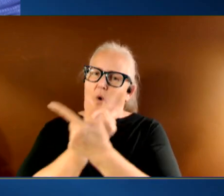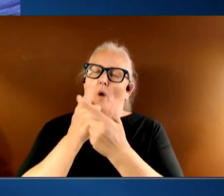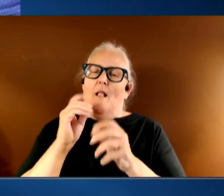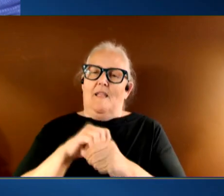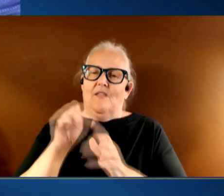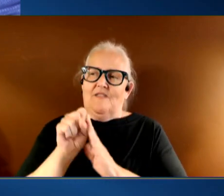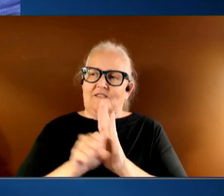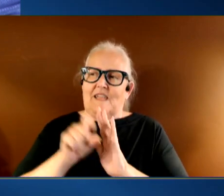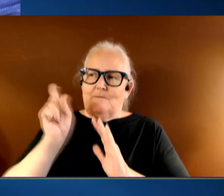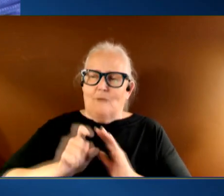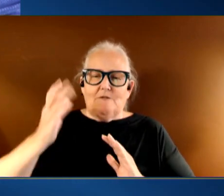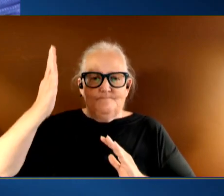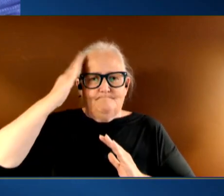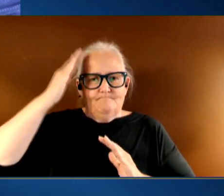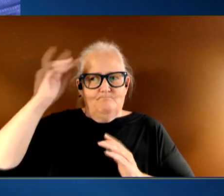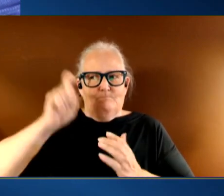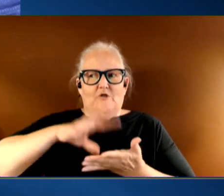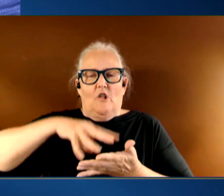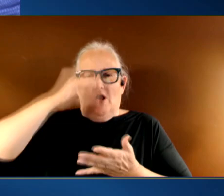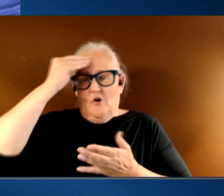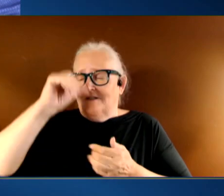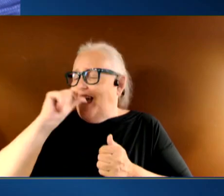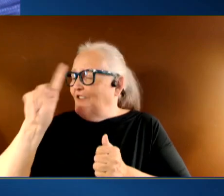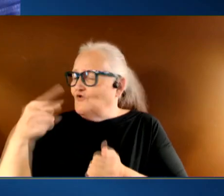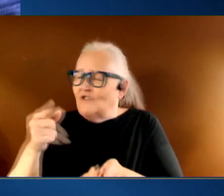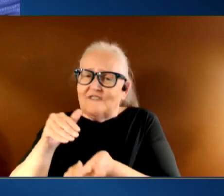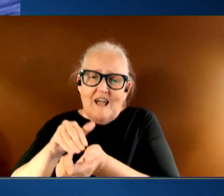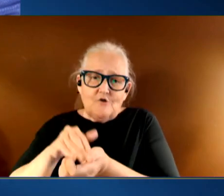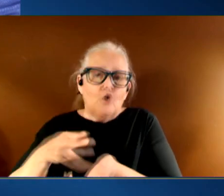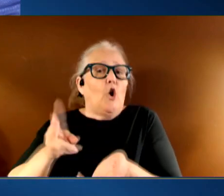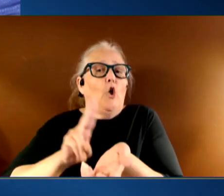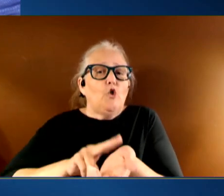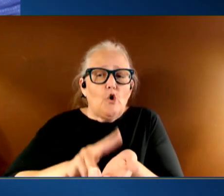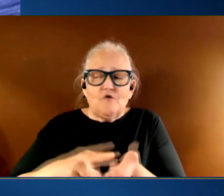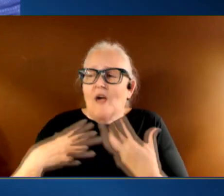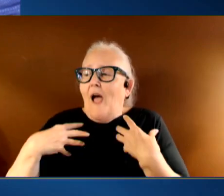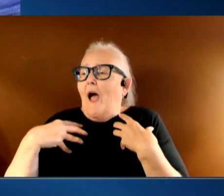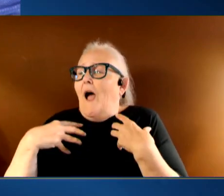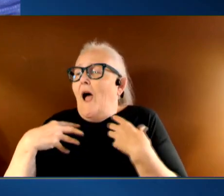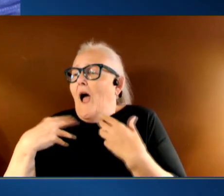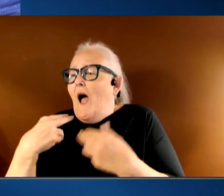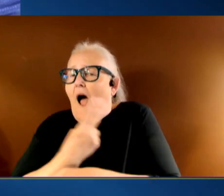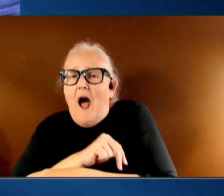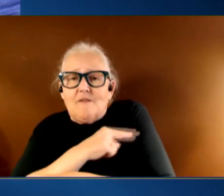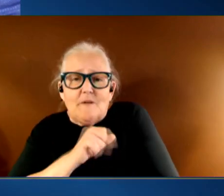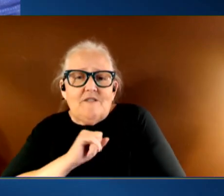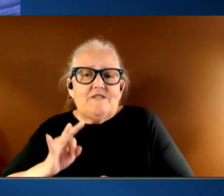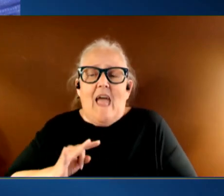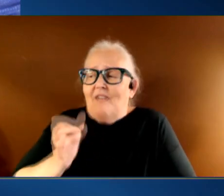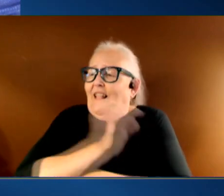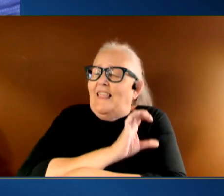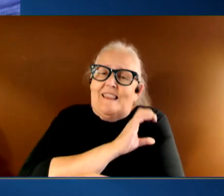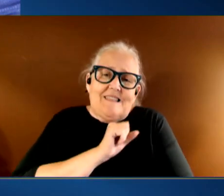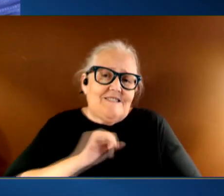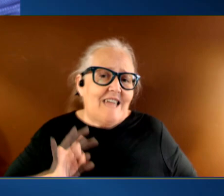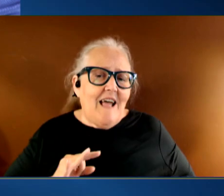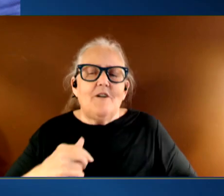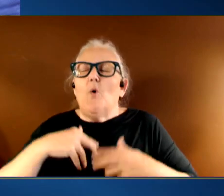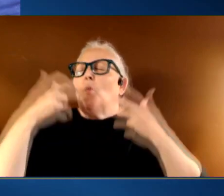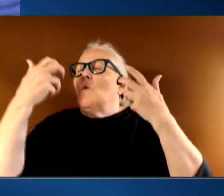not just our physicians, our nurses, hospital staff, clinical staff. We never want to hear somebody going to another clinic and they say,